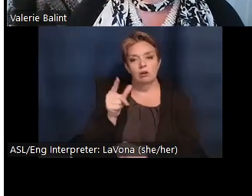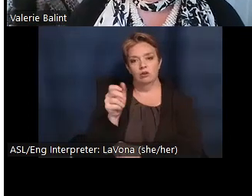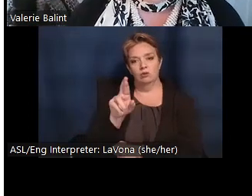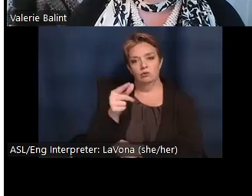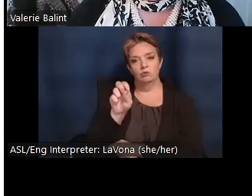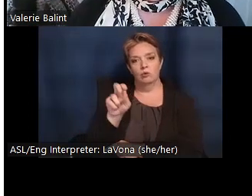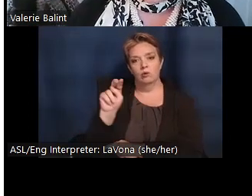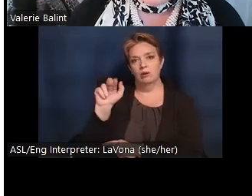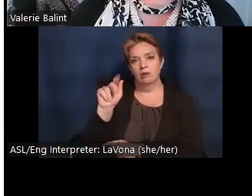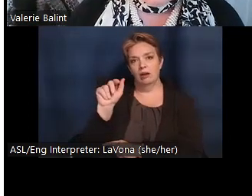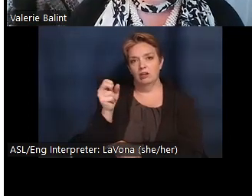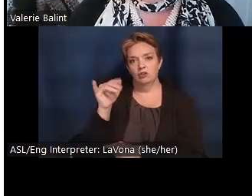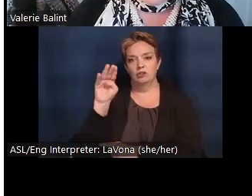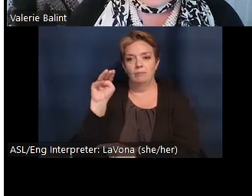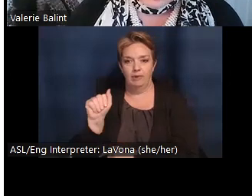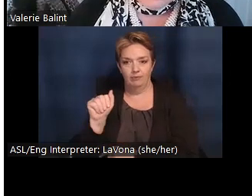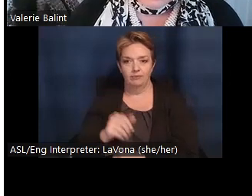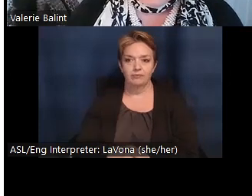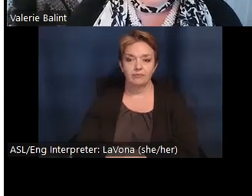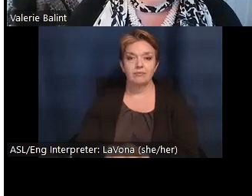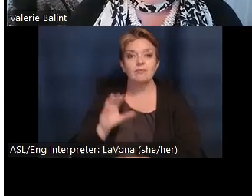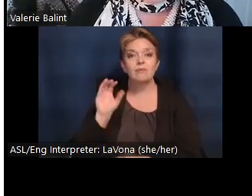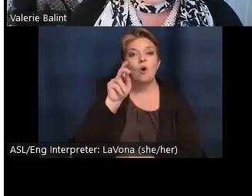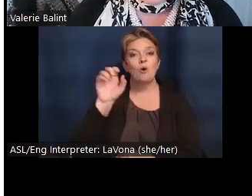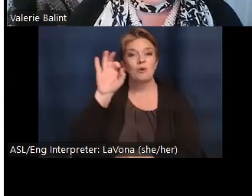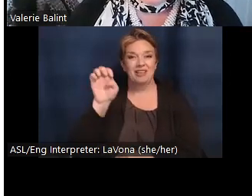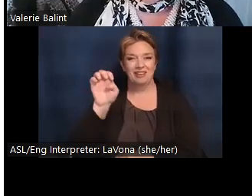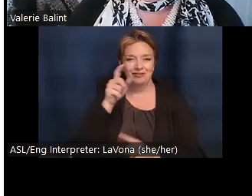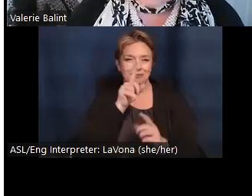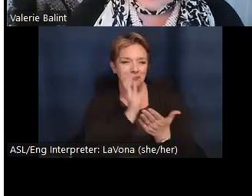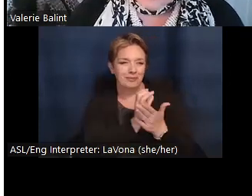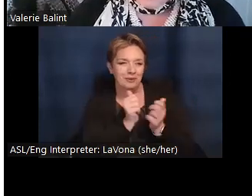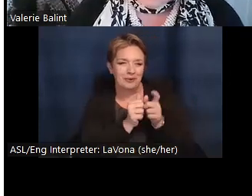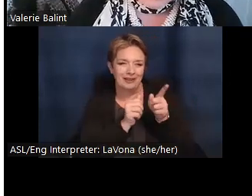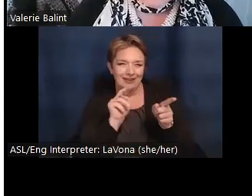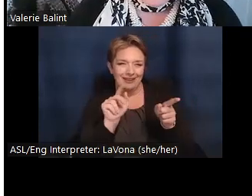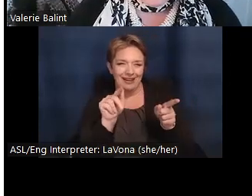O'Keeffe, shown here with Nakashima and one of the clergy, was friends with the monks here.